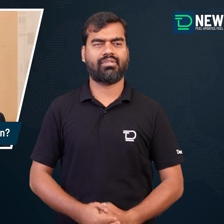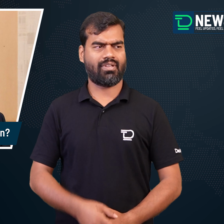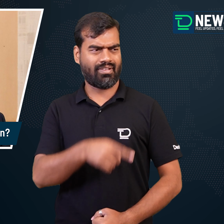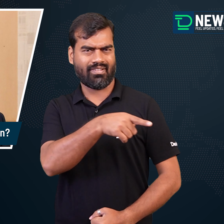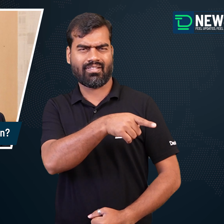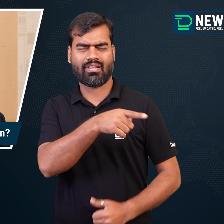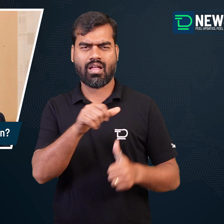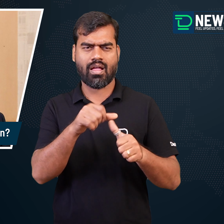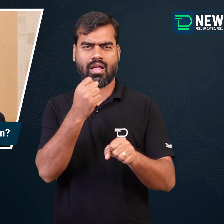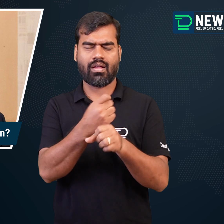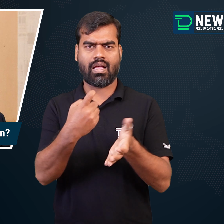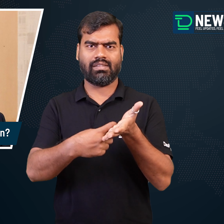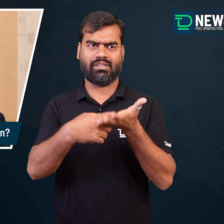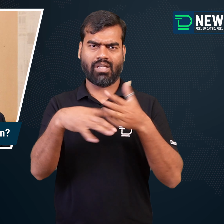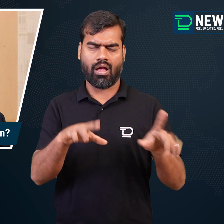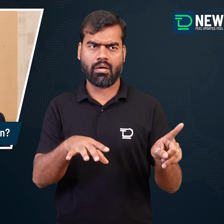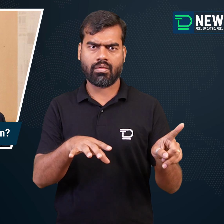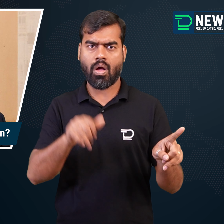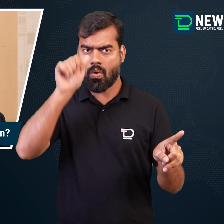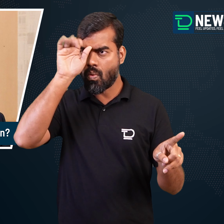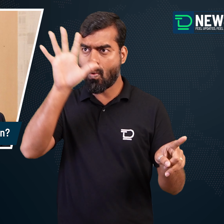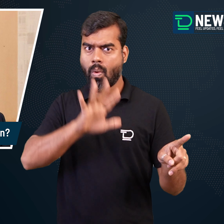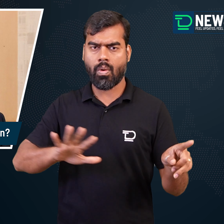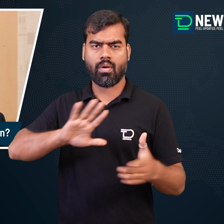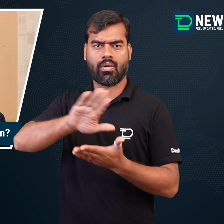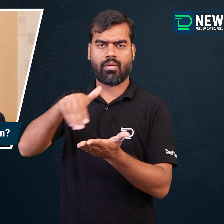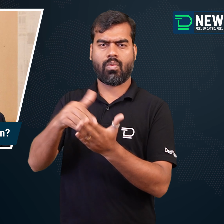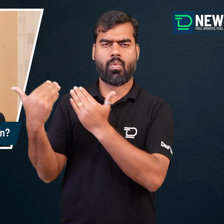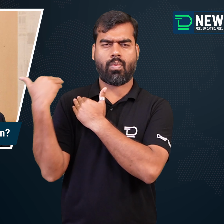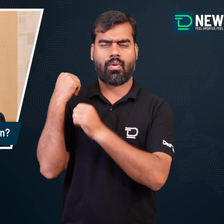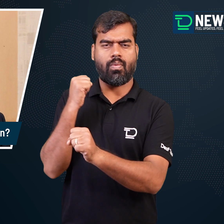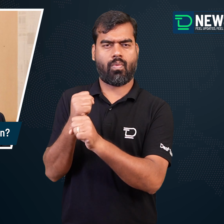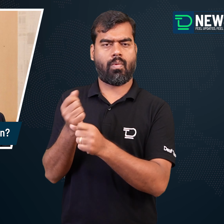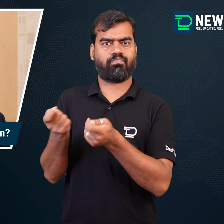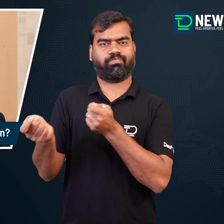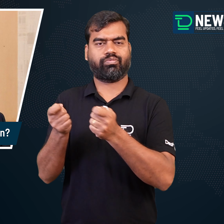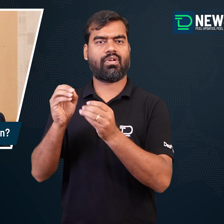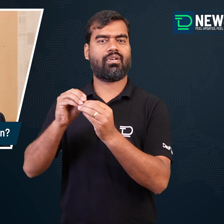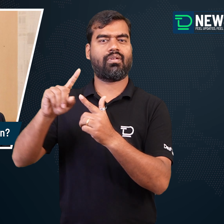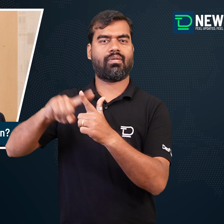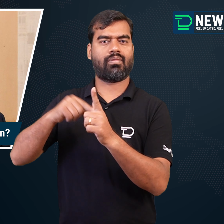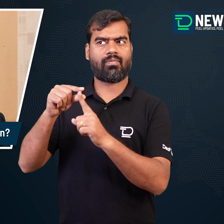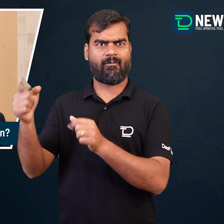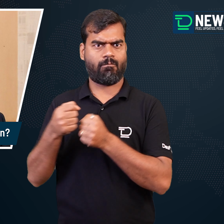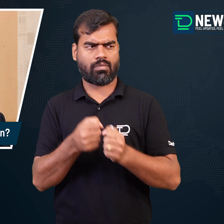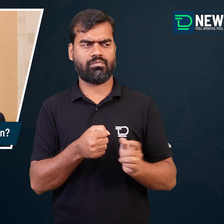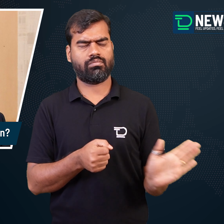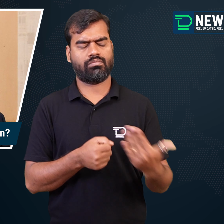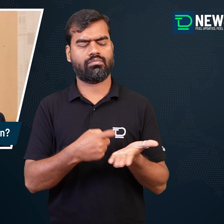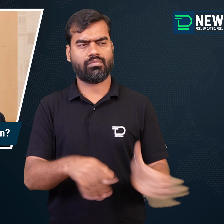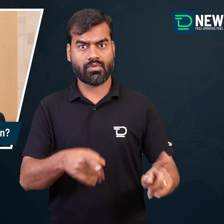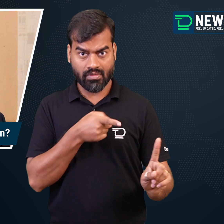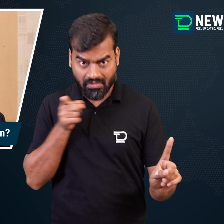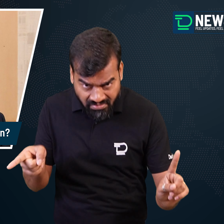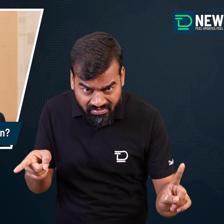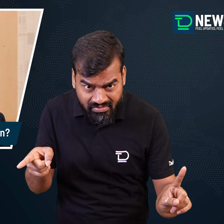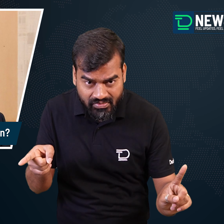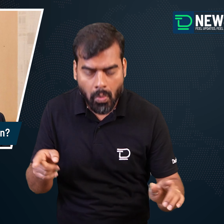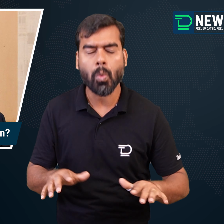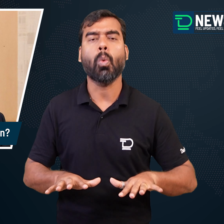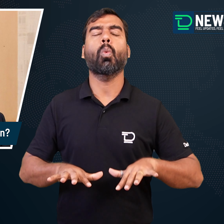Is this what the BJP government forced him to do? or